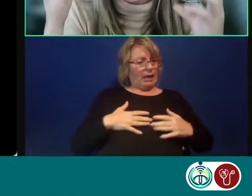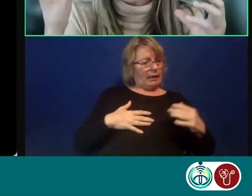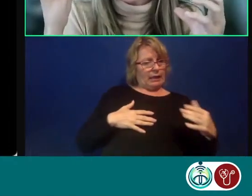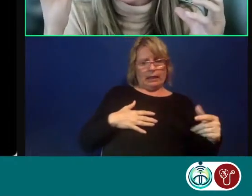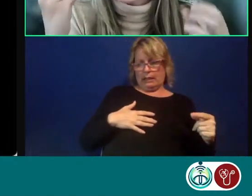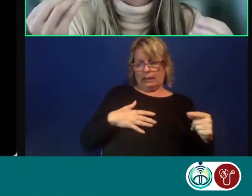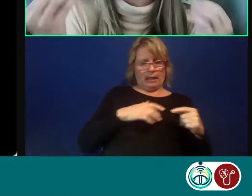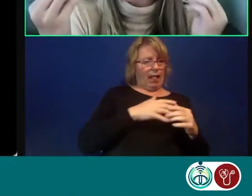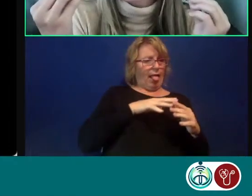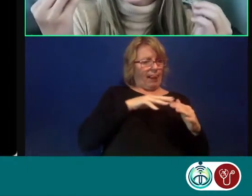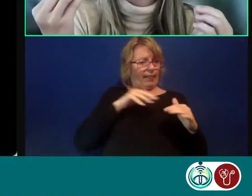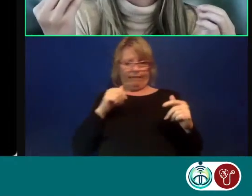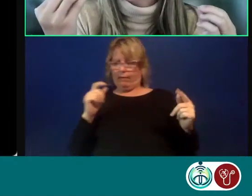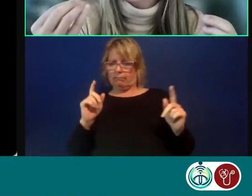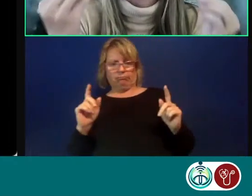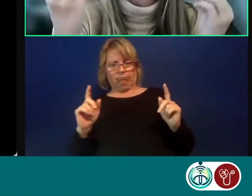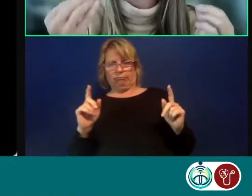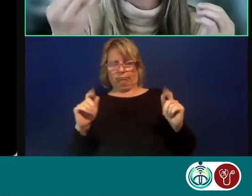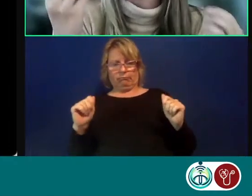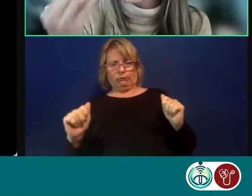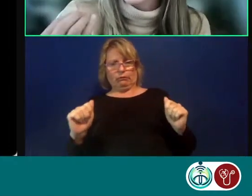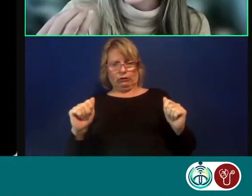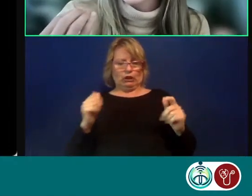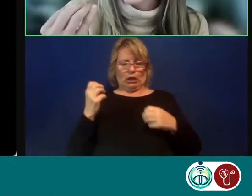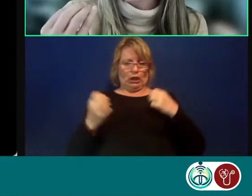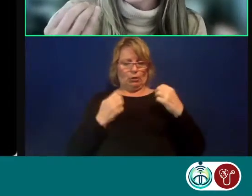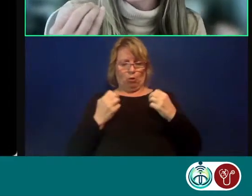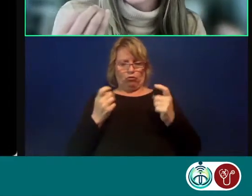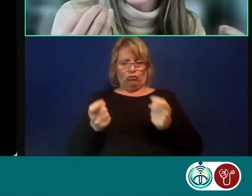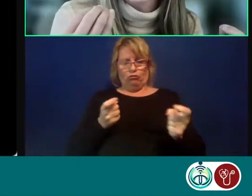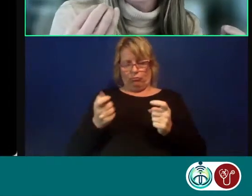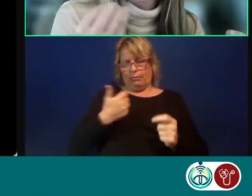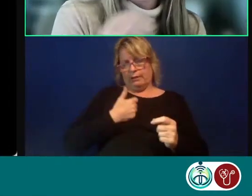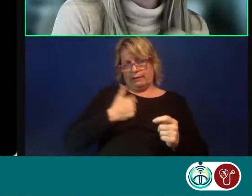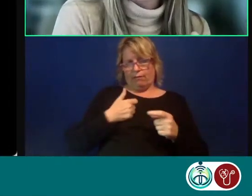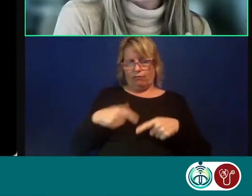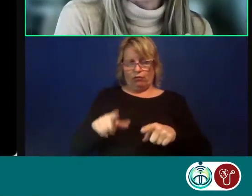coming on and you're trying to actually just emotionally regulate yourself in this moment.